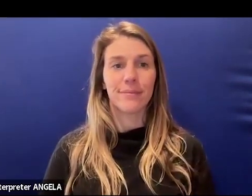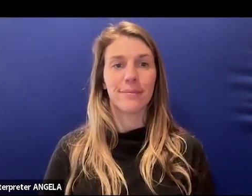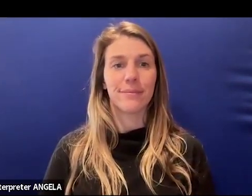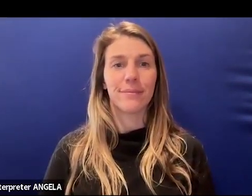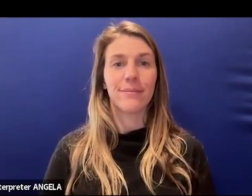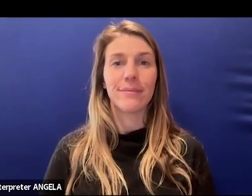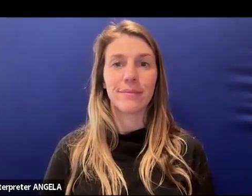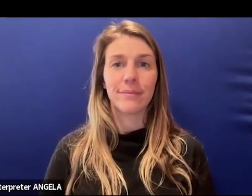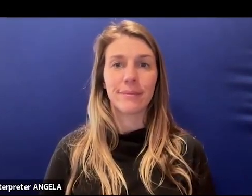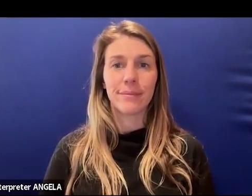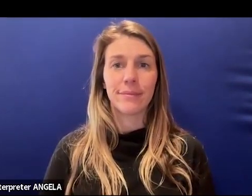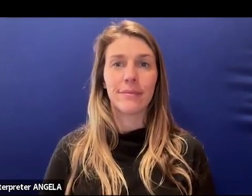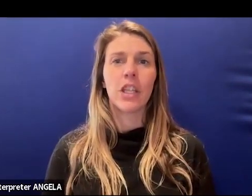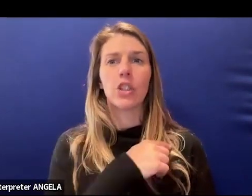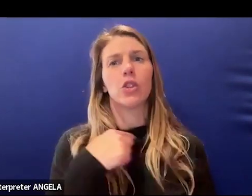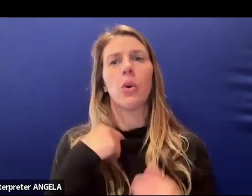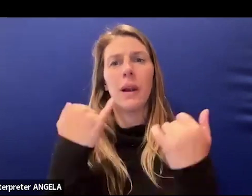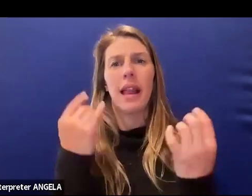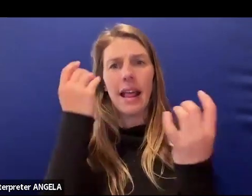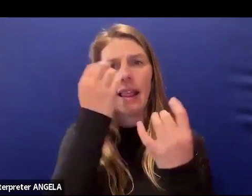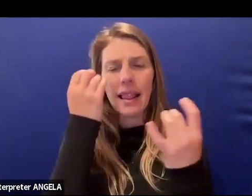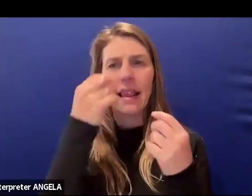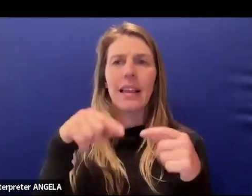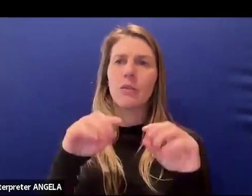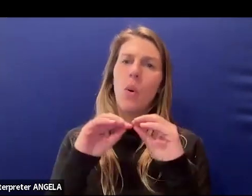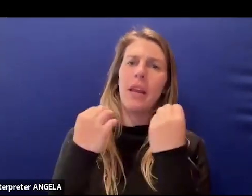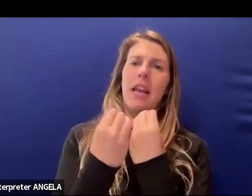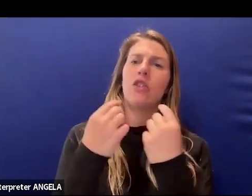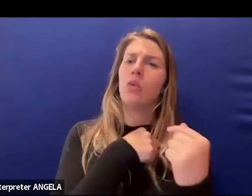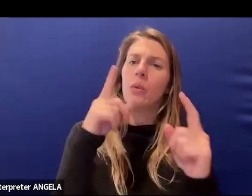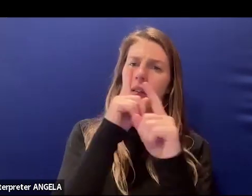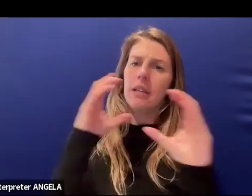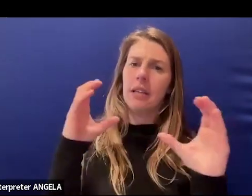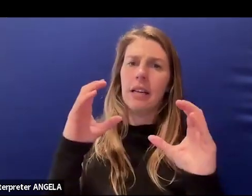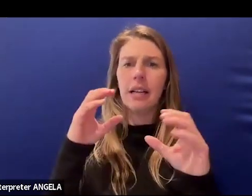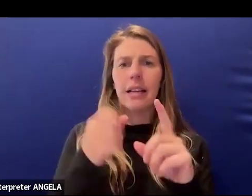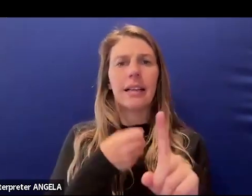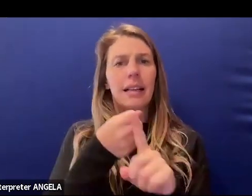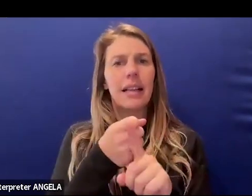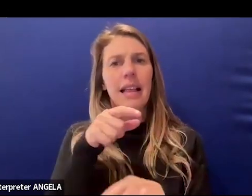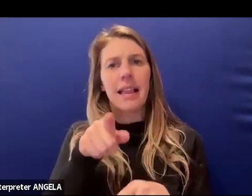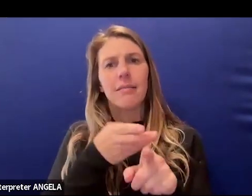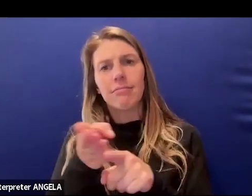Excellent. What are we thinking about as an organization when we're thinking about influencing computing disciplines